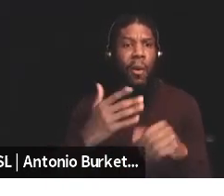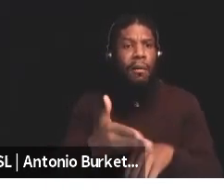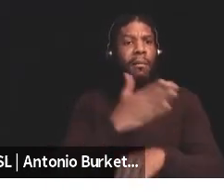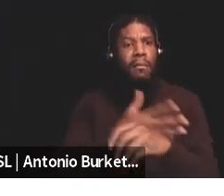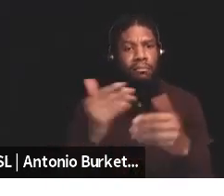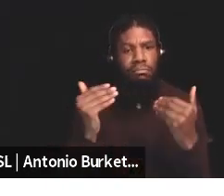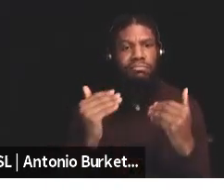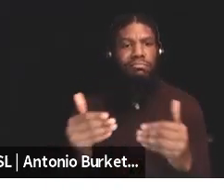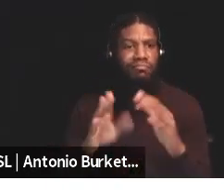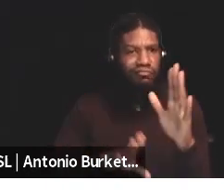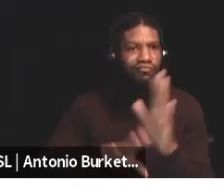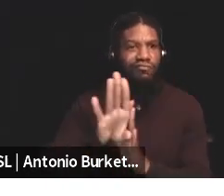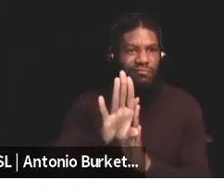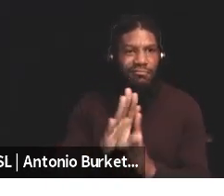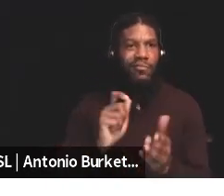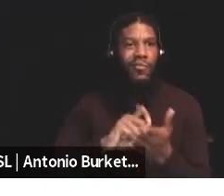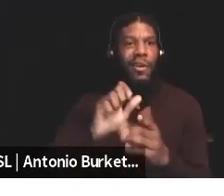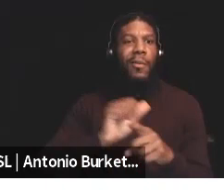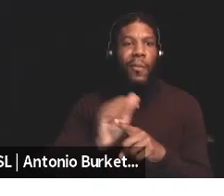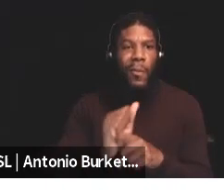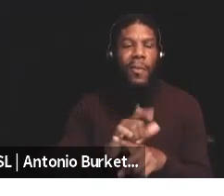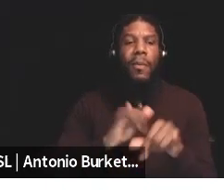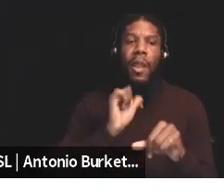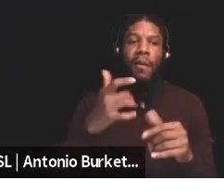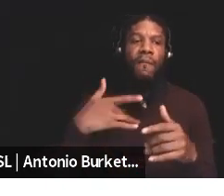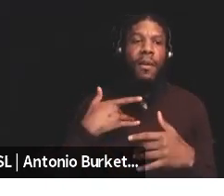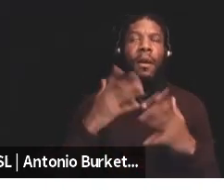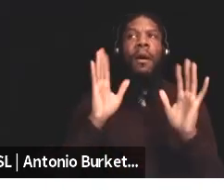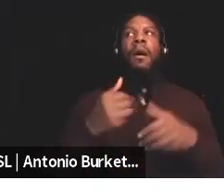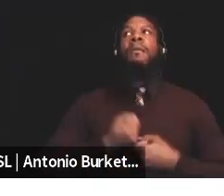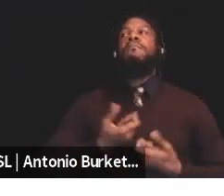a way that doesn't lead to burnout. We hope that our exploration of interdependence